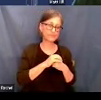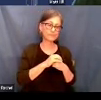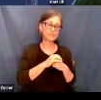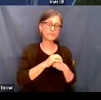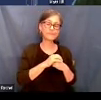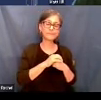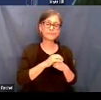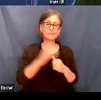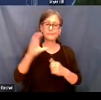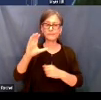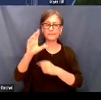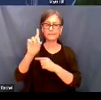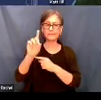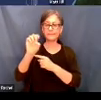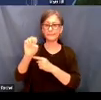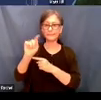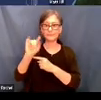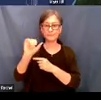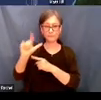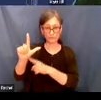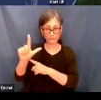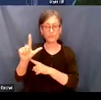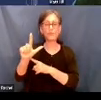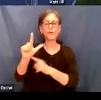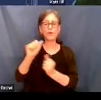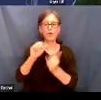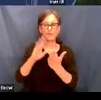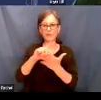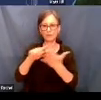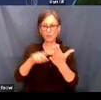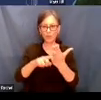The CDE tool addresses CDE's interview requirements by the law.